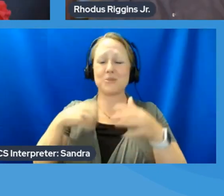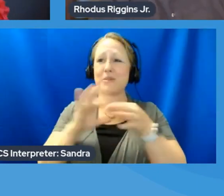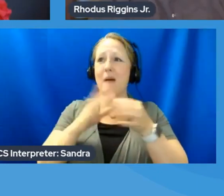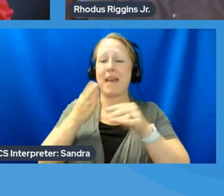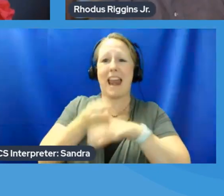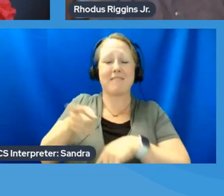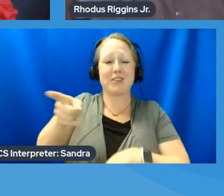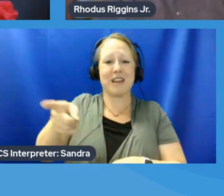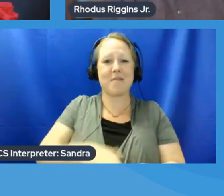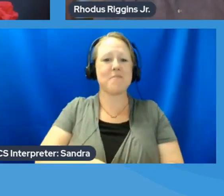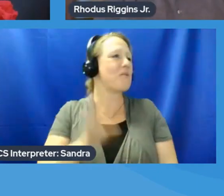Never. Never. Never.